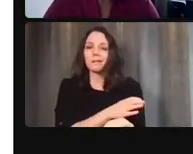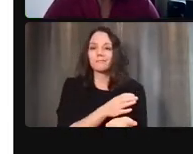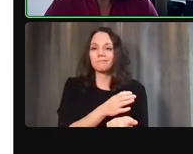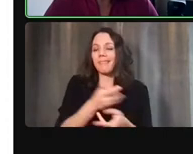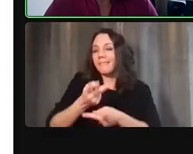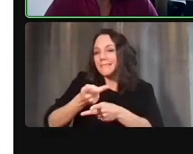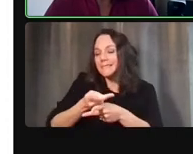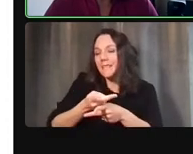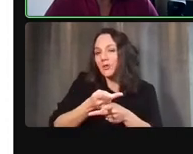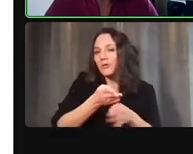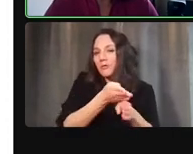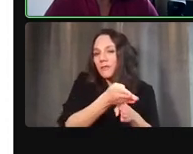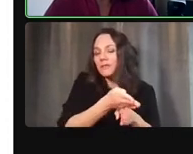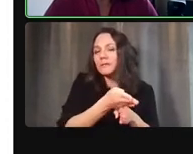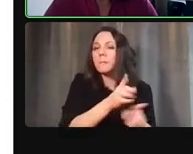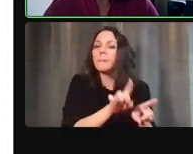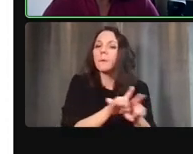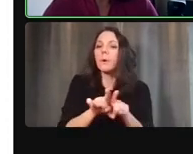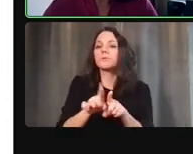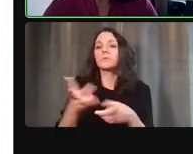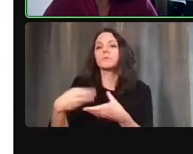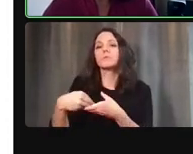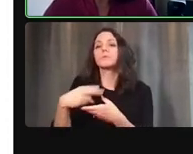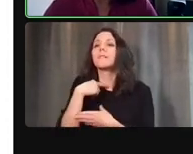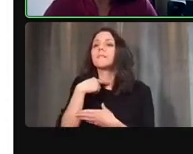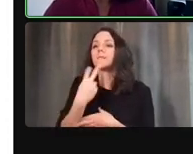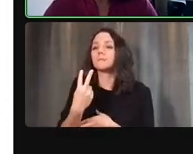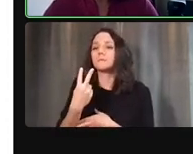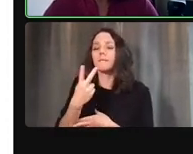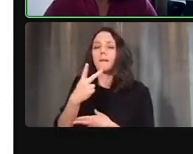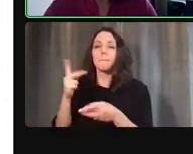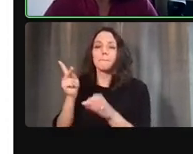But we're also incorporating voices of participants and members who are